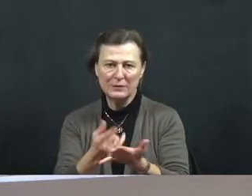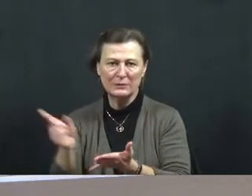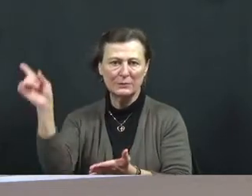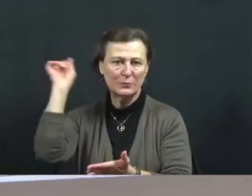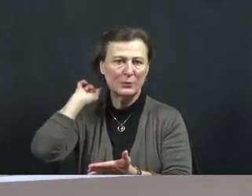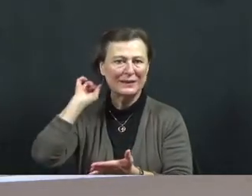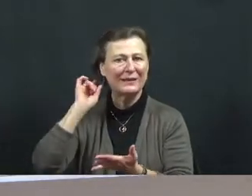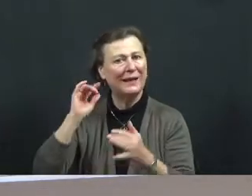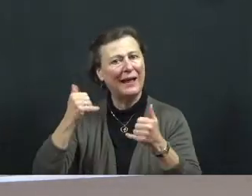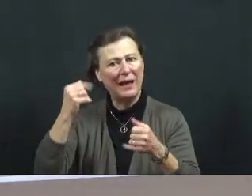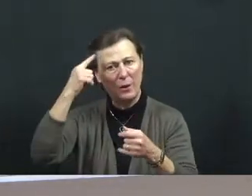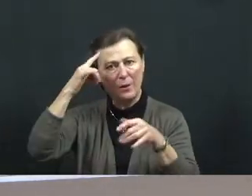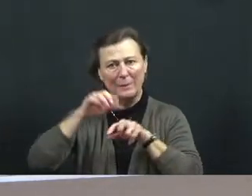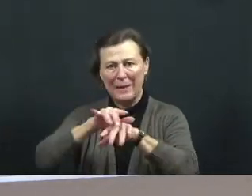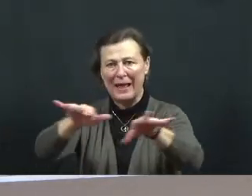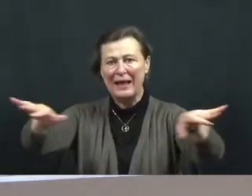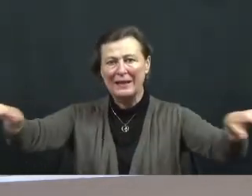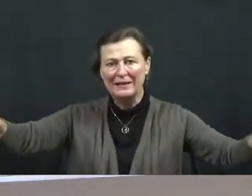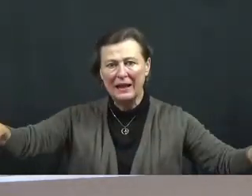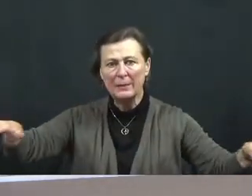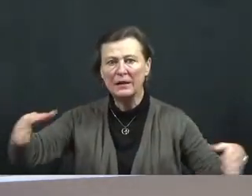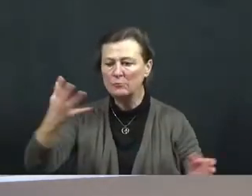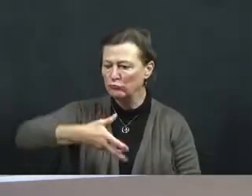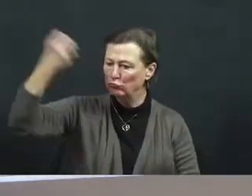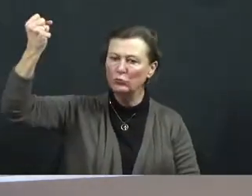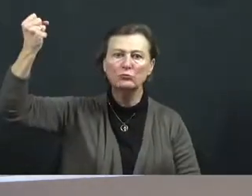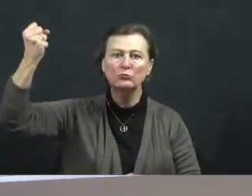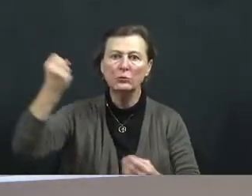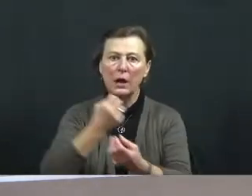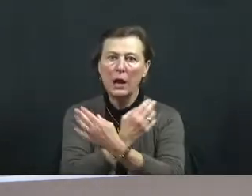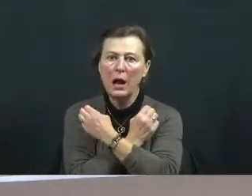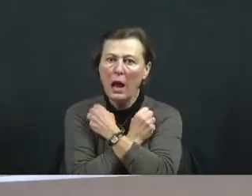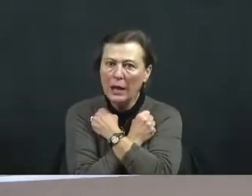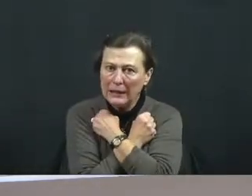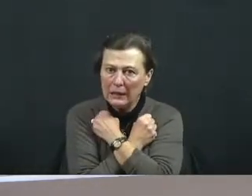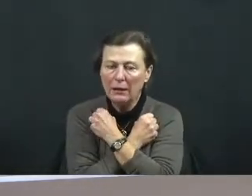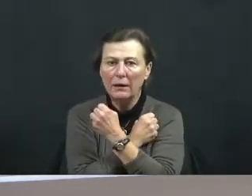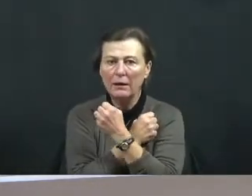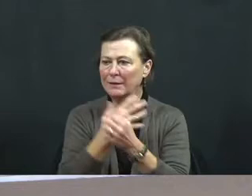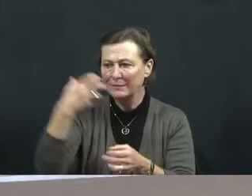pandemic has taken hugging away from this, and that away from us.